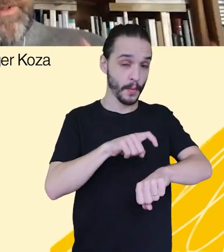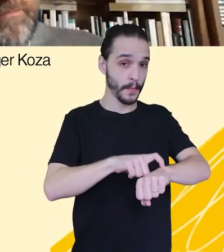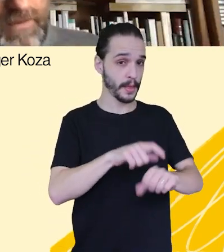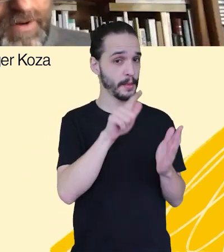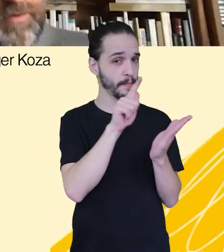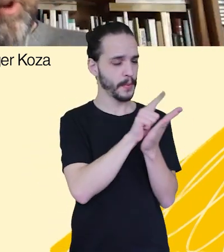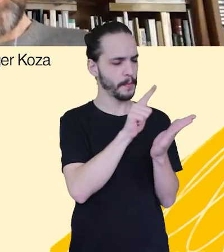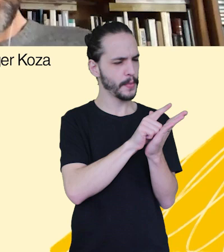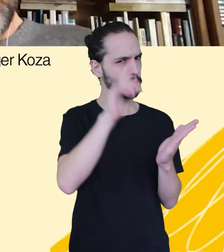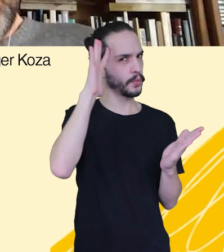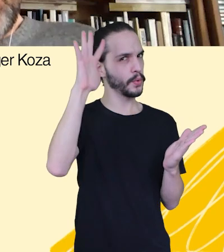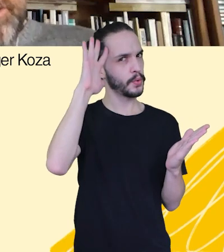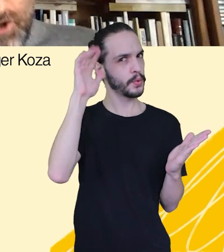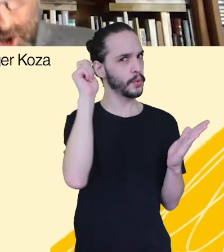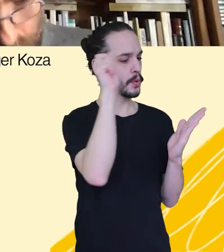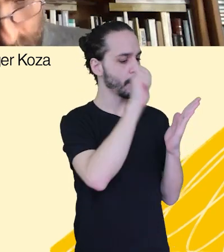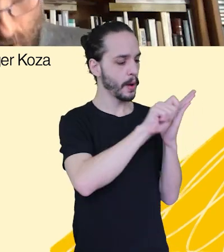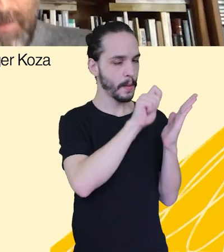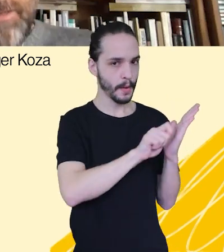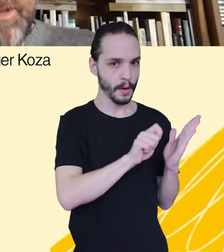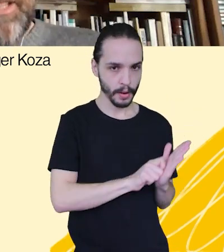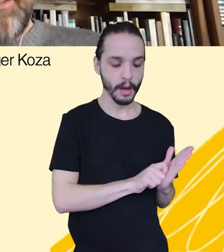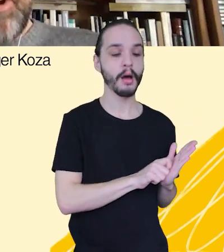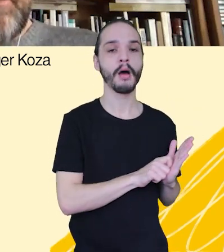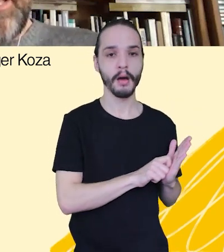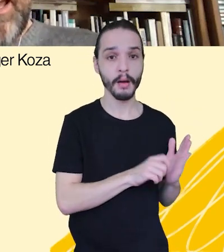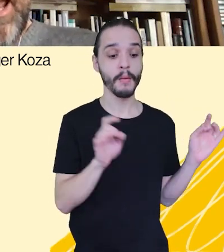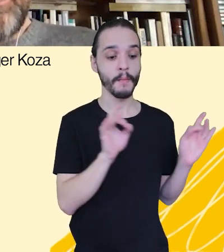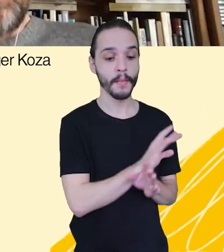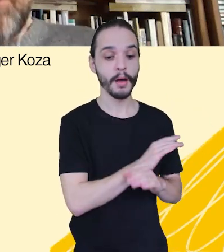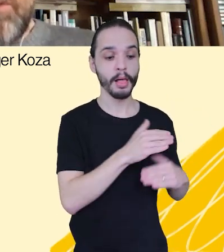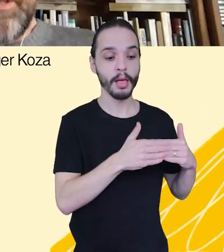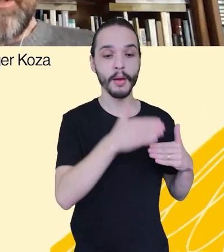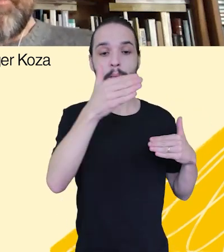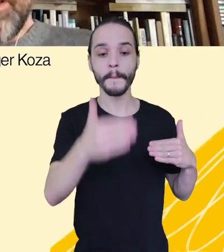the paper process, then the shooting moment but then you have the editing moment.